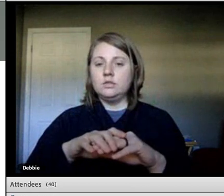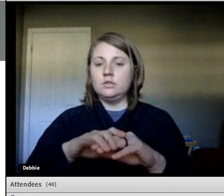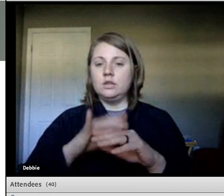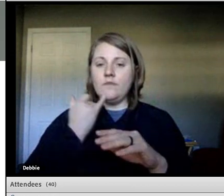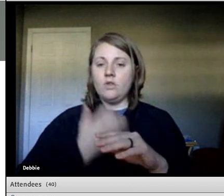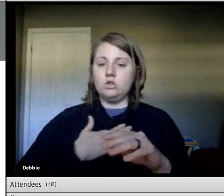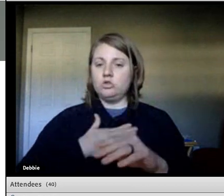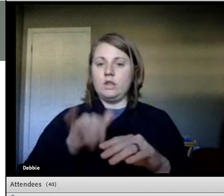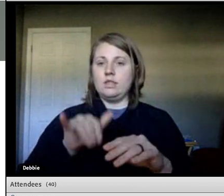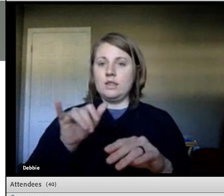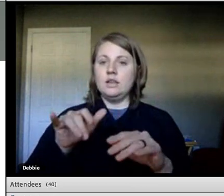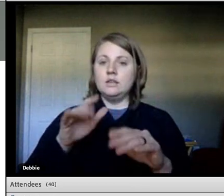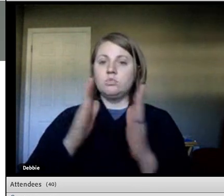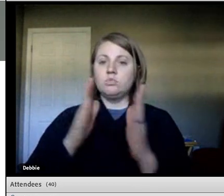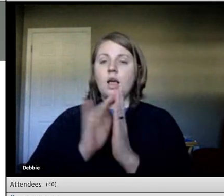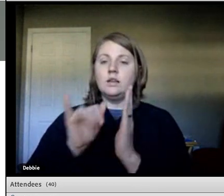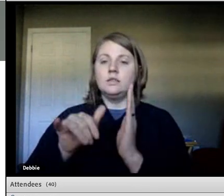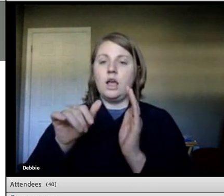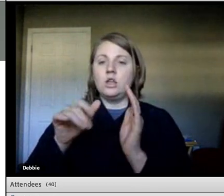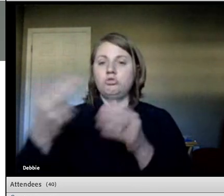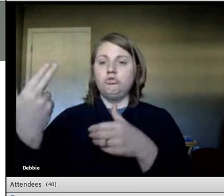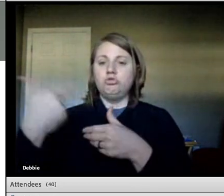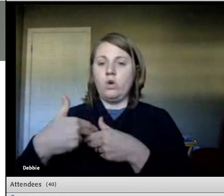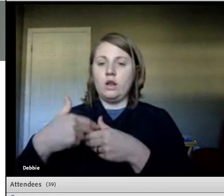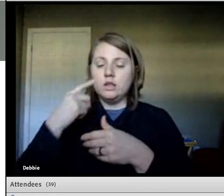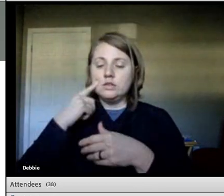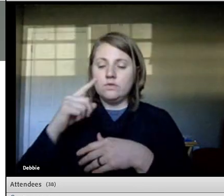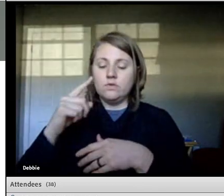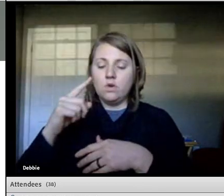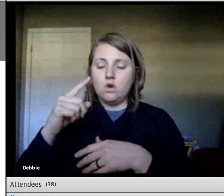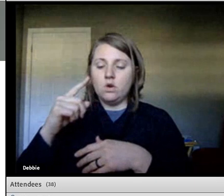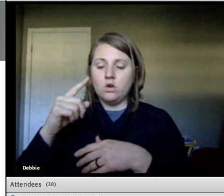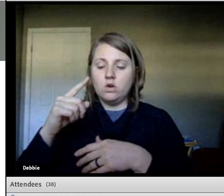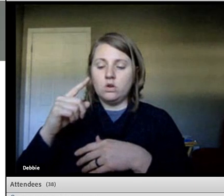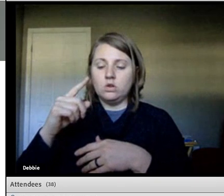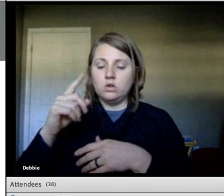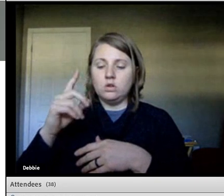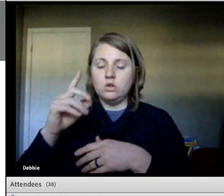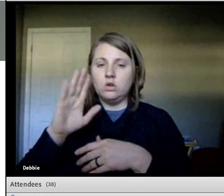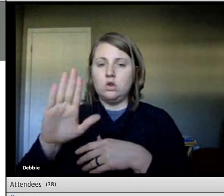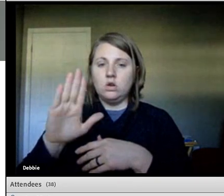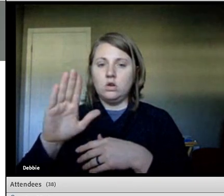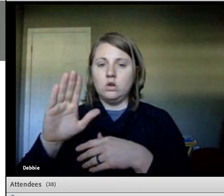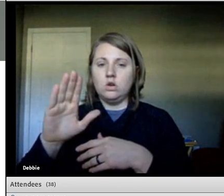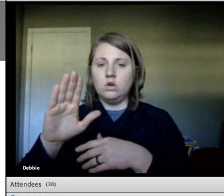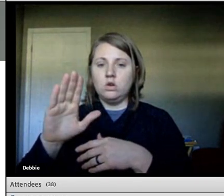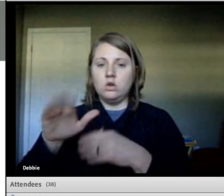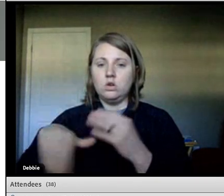for Diana Silveira's next webinar, "Alt Tags: How And Why To Use Them."